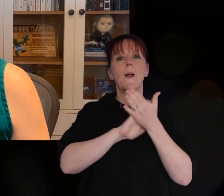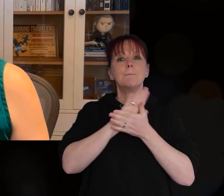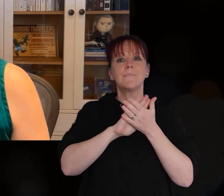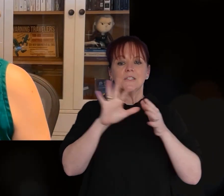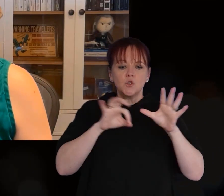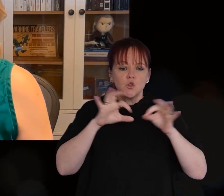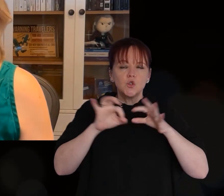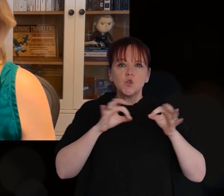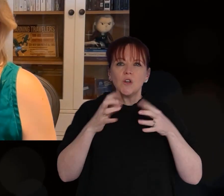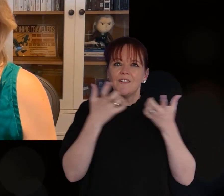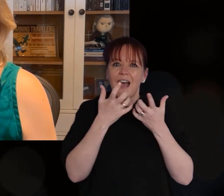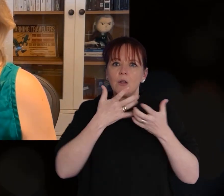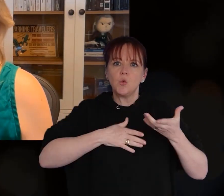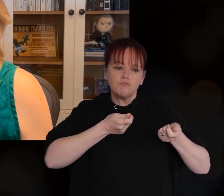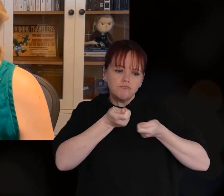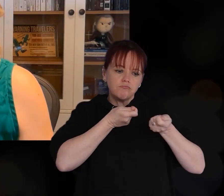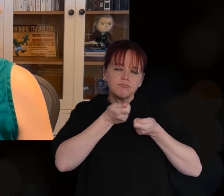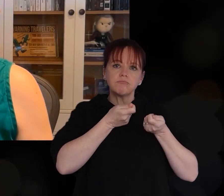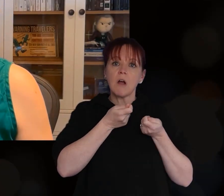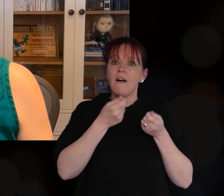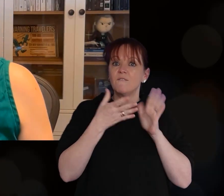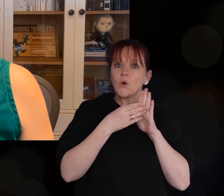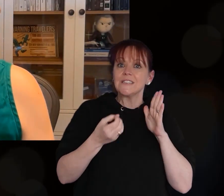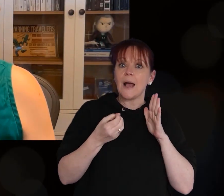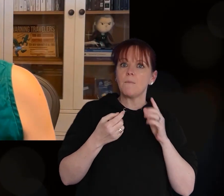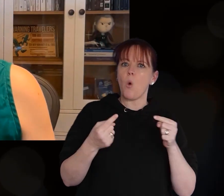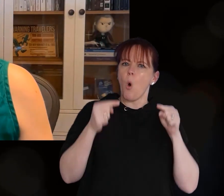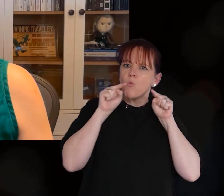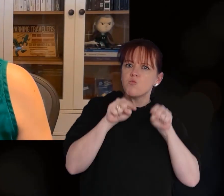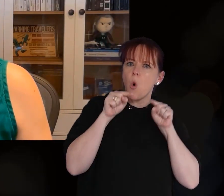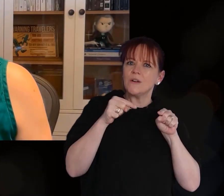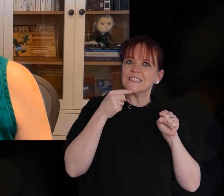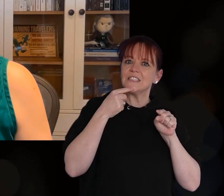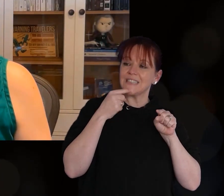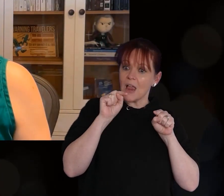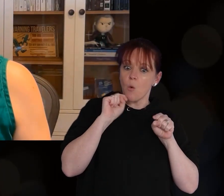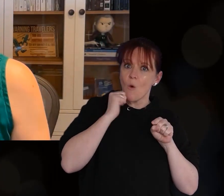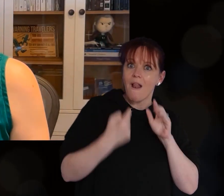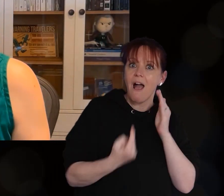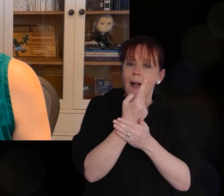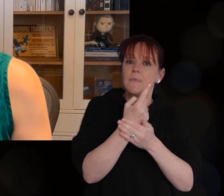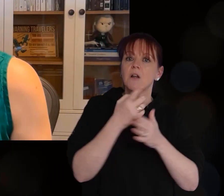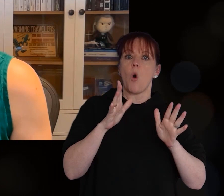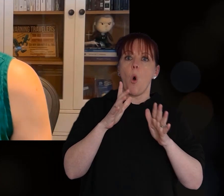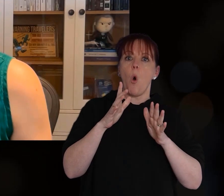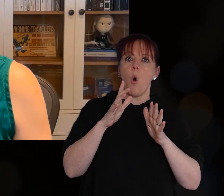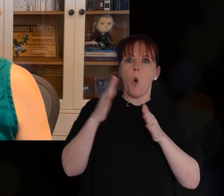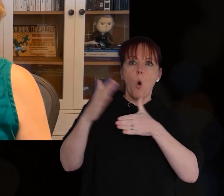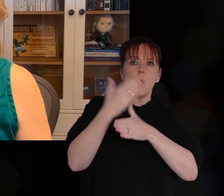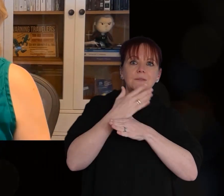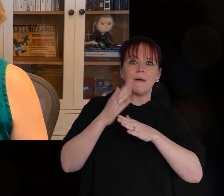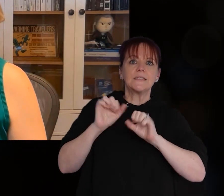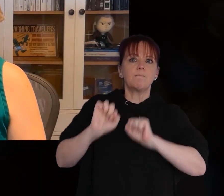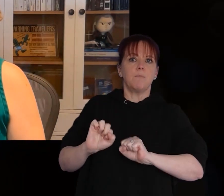a choice between a warning before the content plays out or an automatic pause as to give players a chance to prepare or look away.